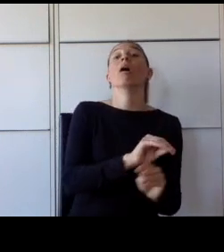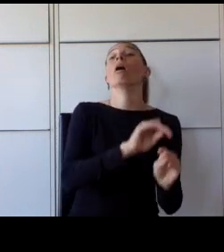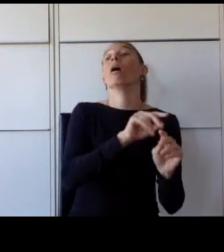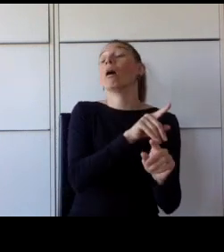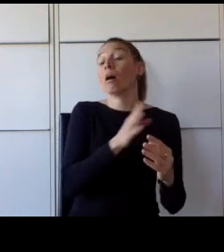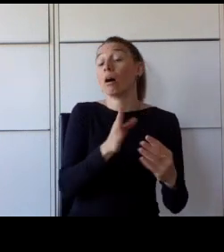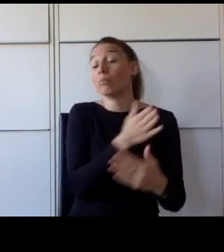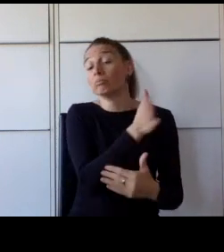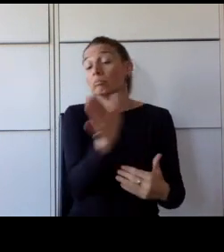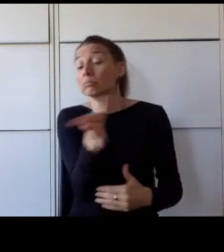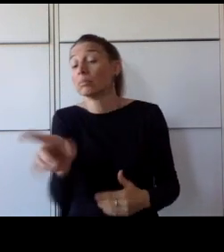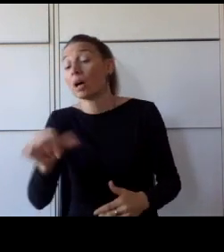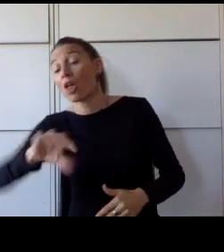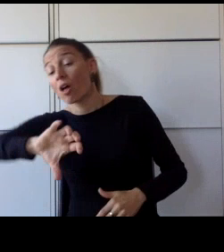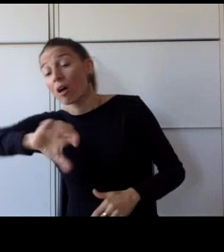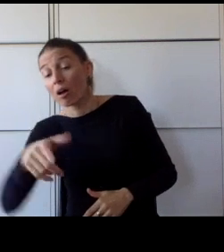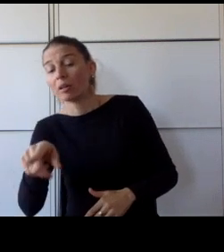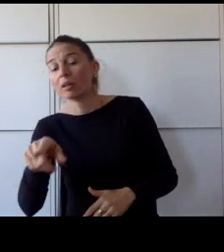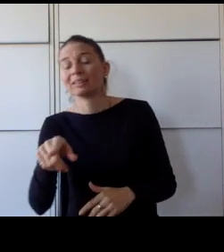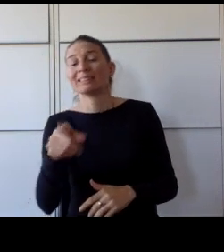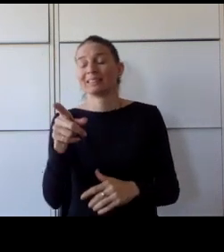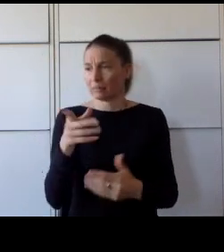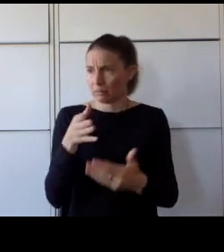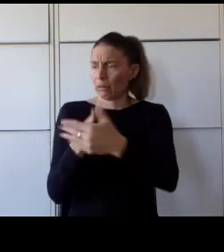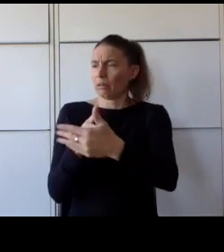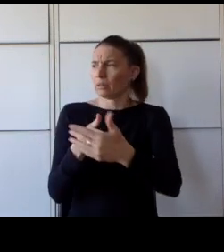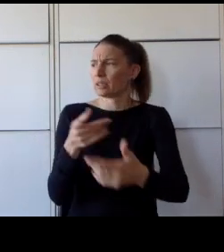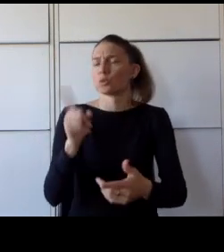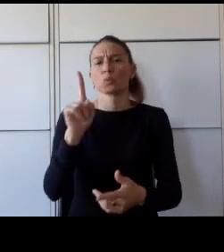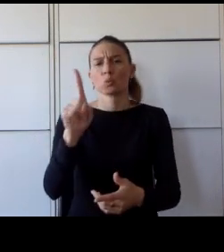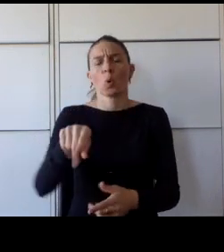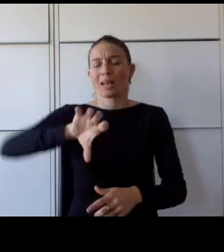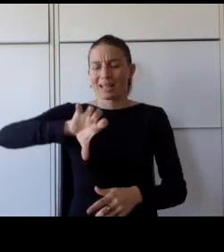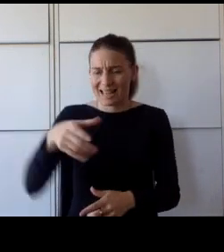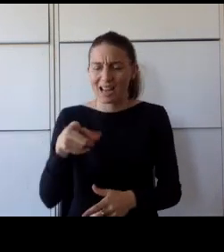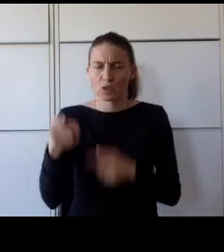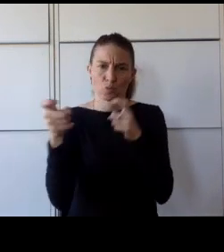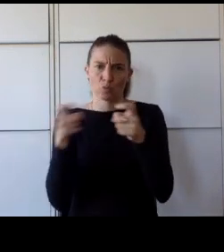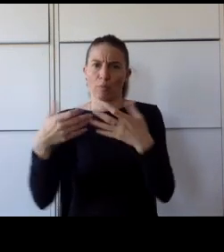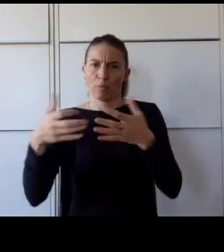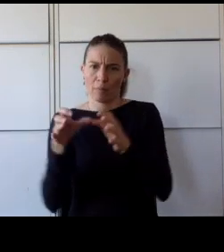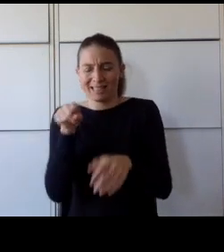it's put on the NRA and other bodies and the Commission has the function